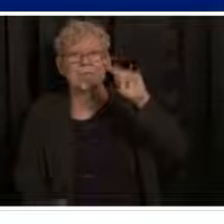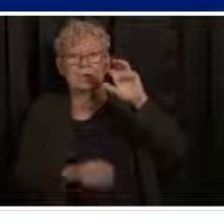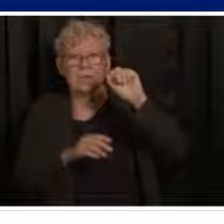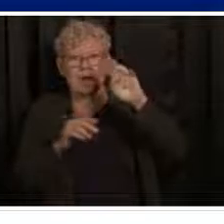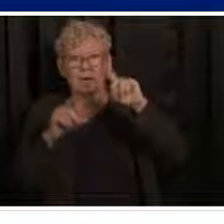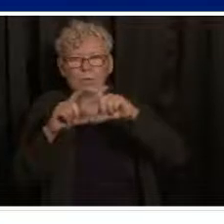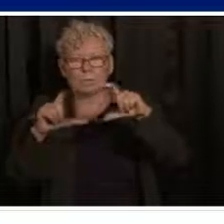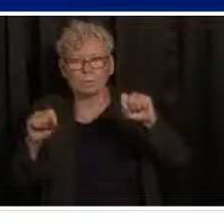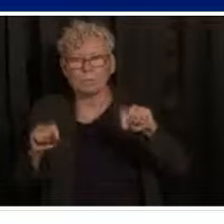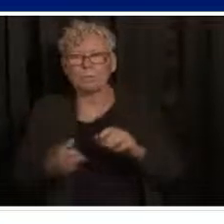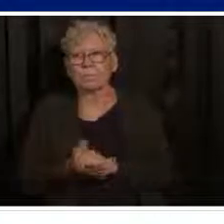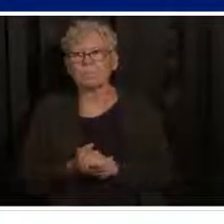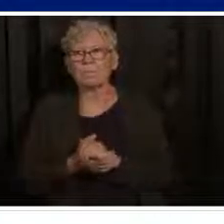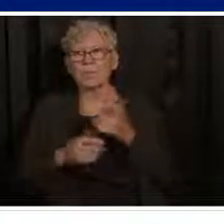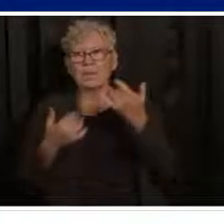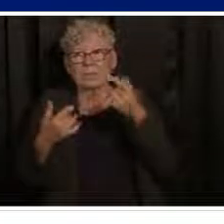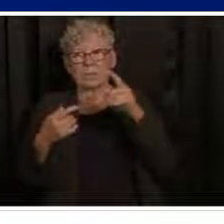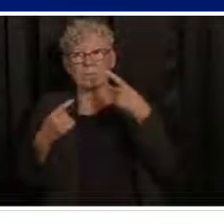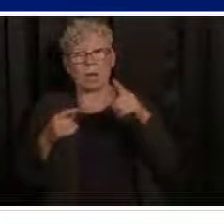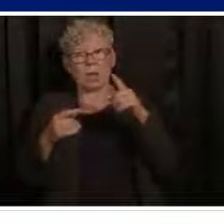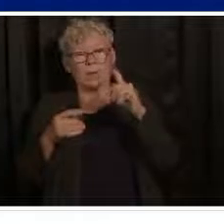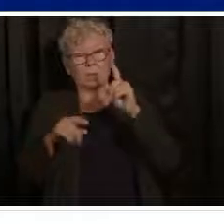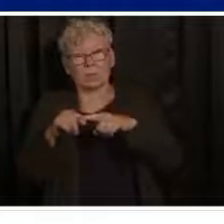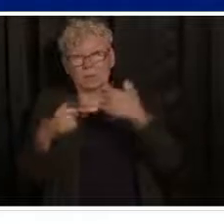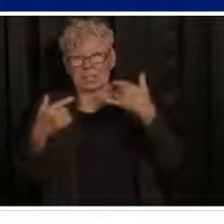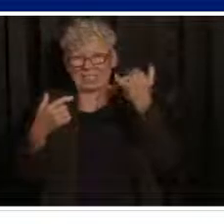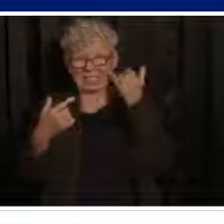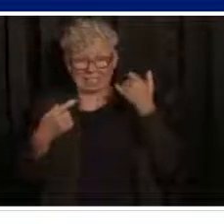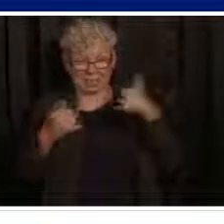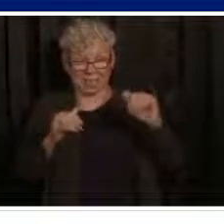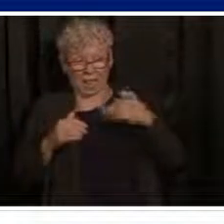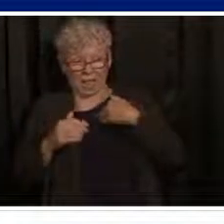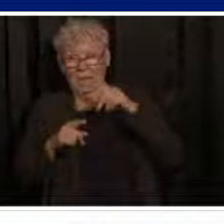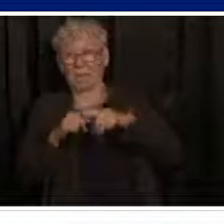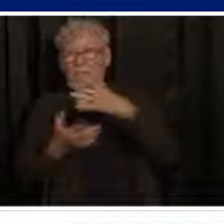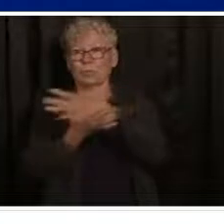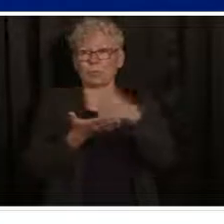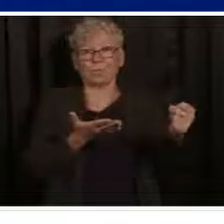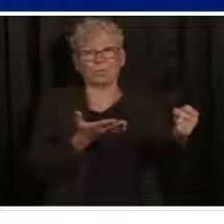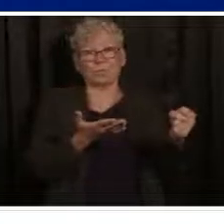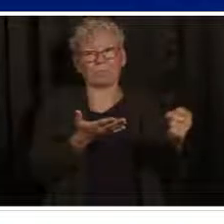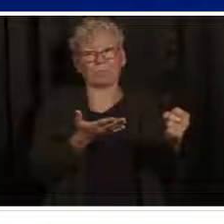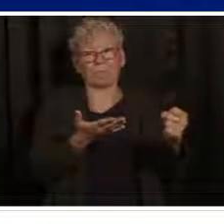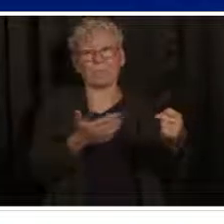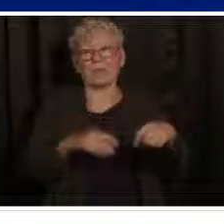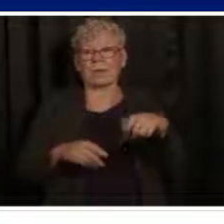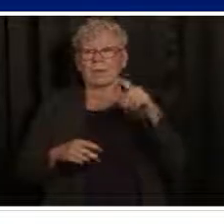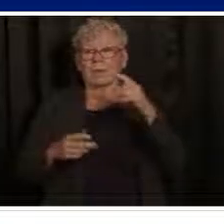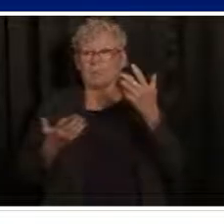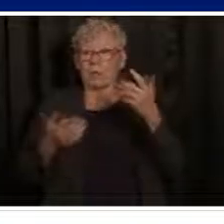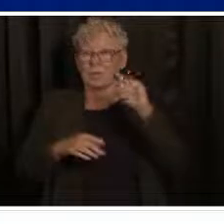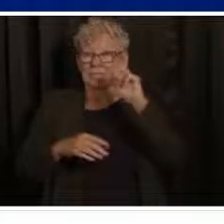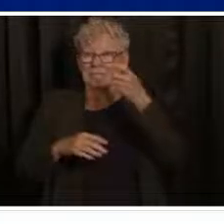vaccine areas. folks in the area will get a text update. They can come and get a $100 Walmart gift certificate that